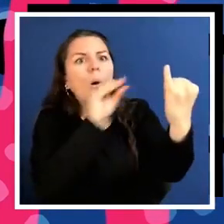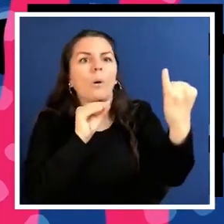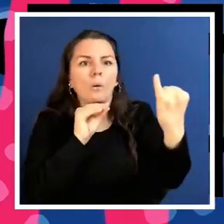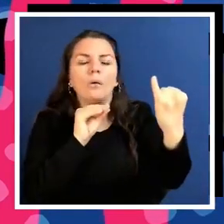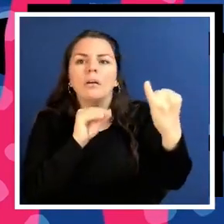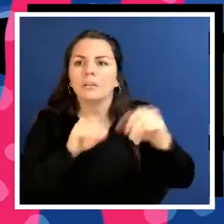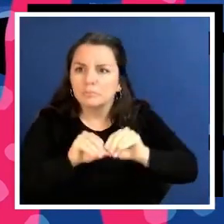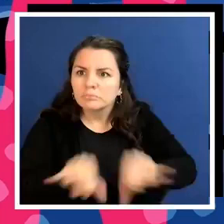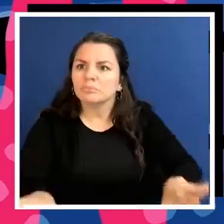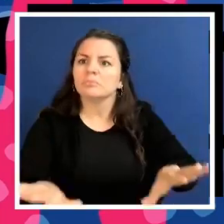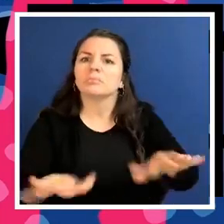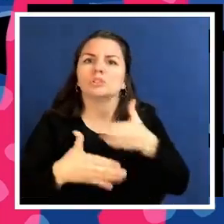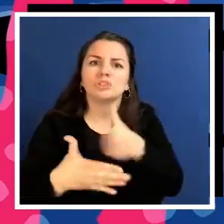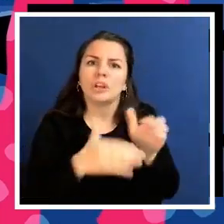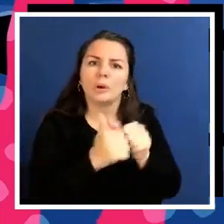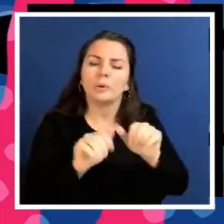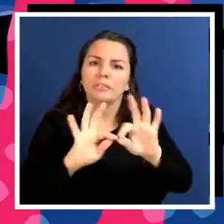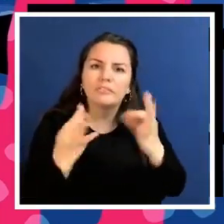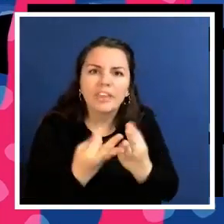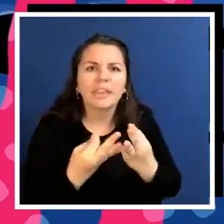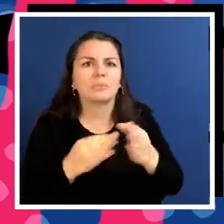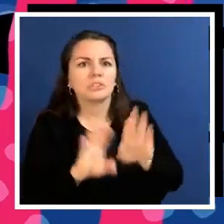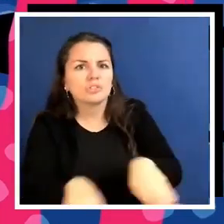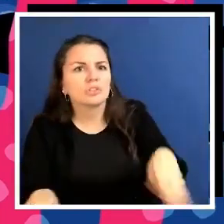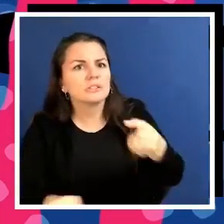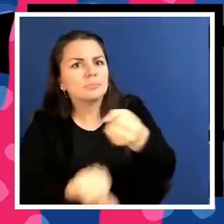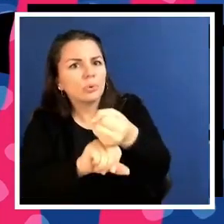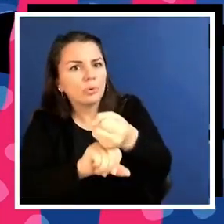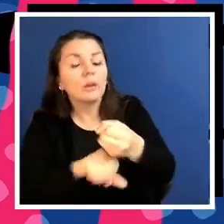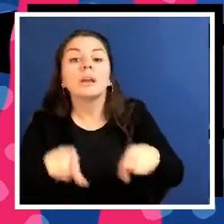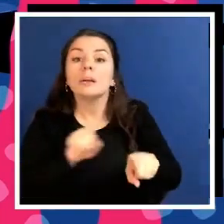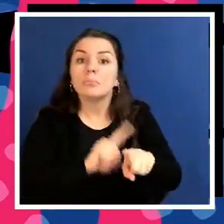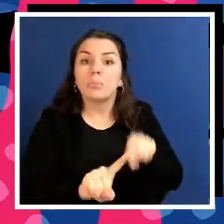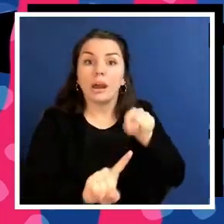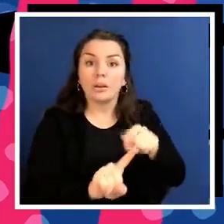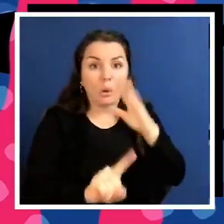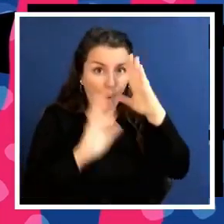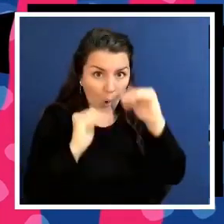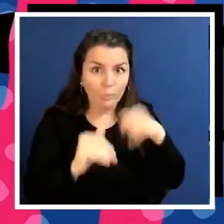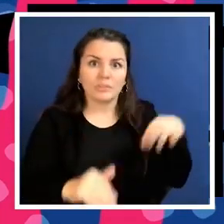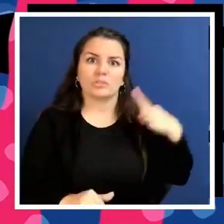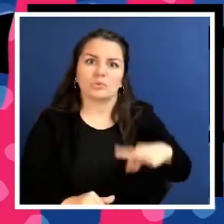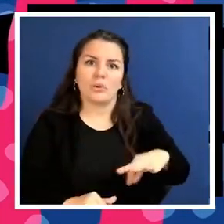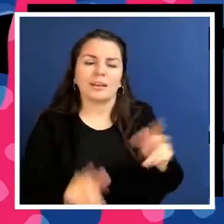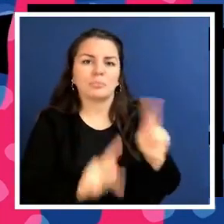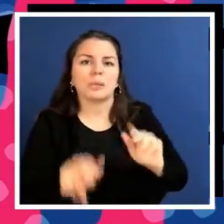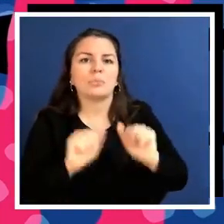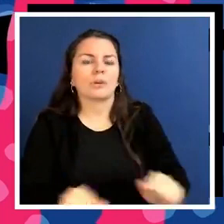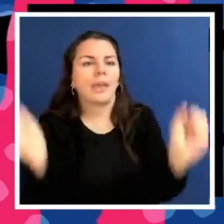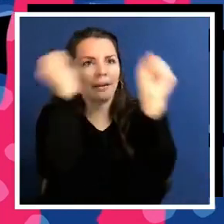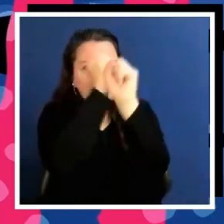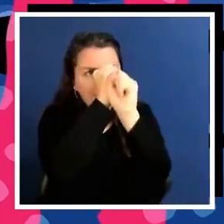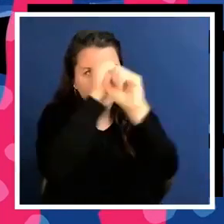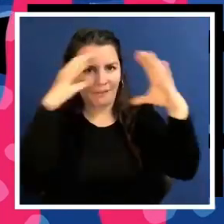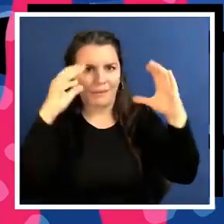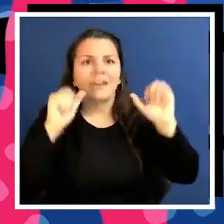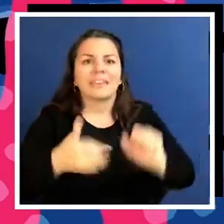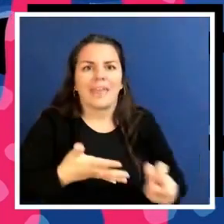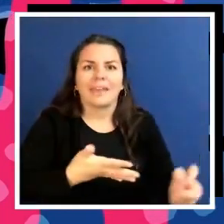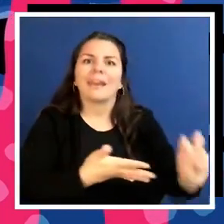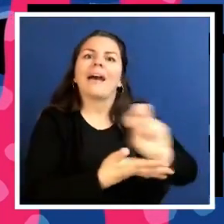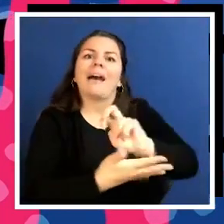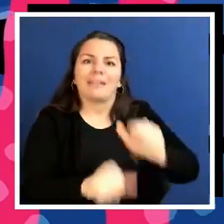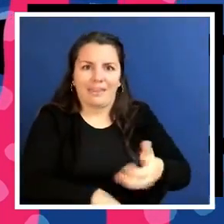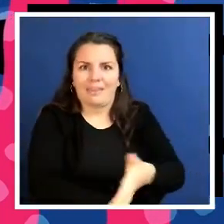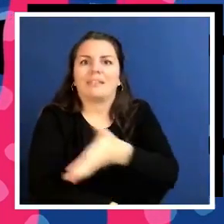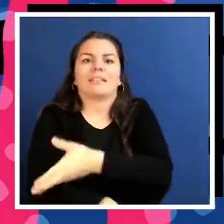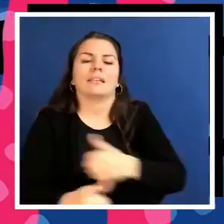LOOKING FOR A WAY TO TAKE THAT